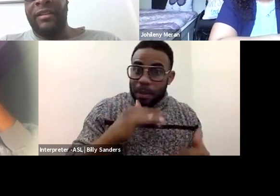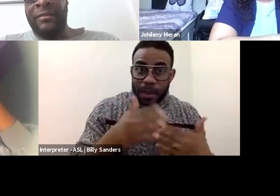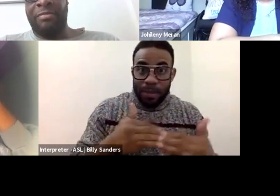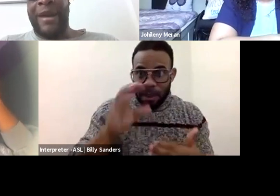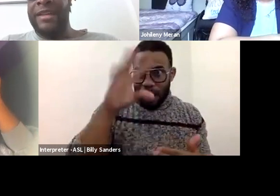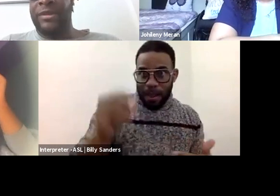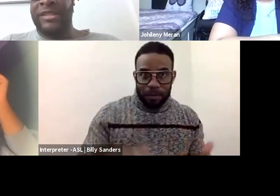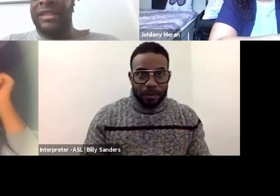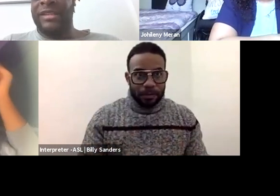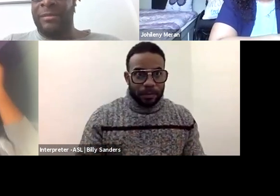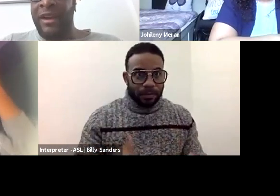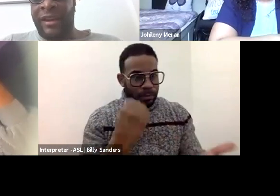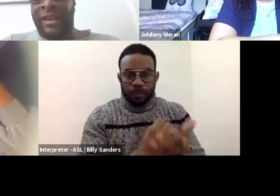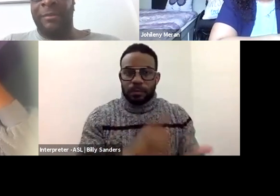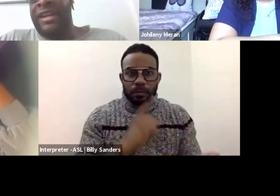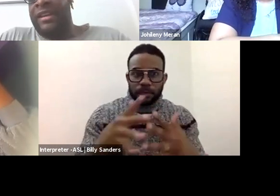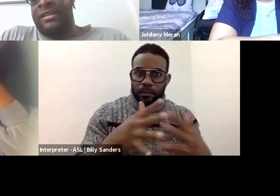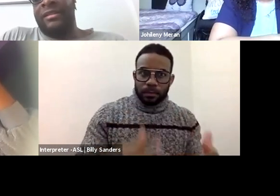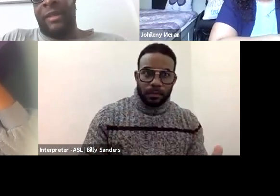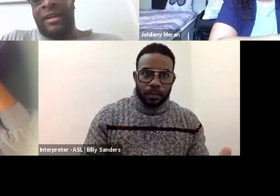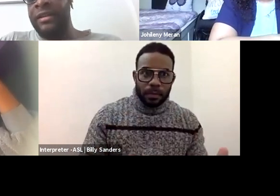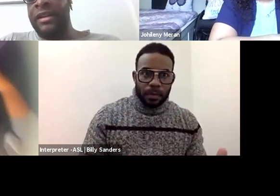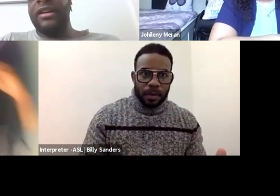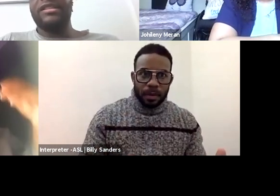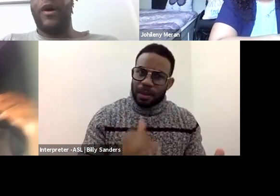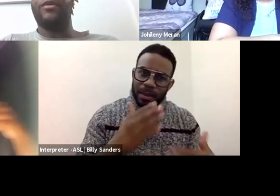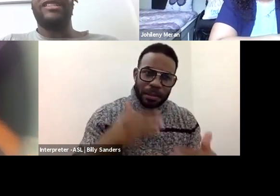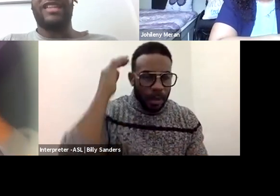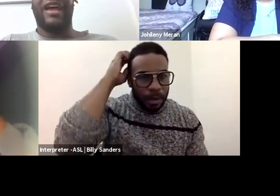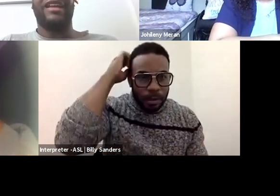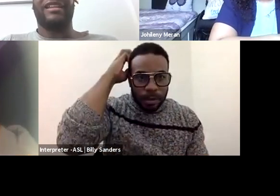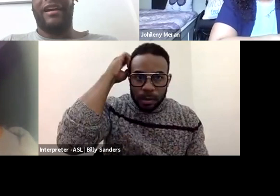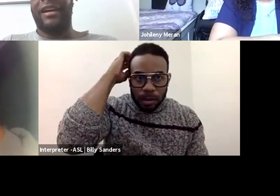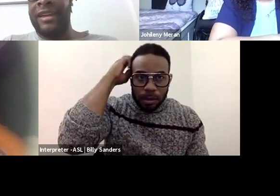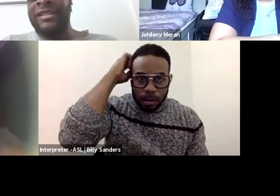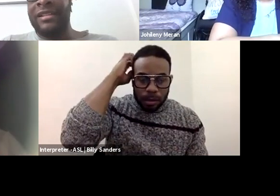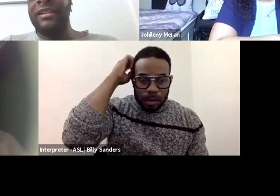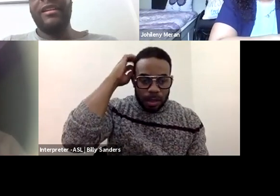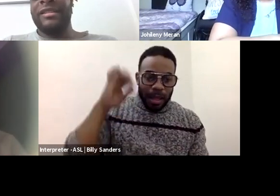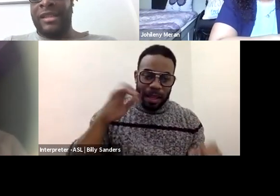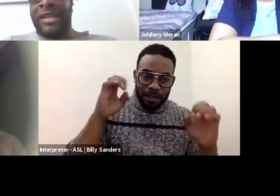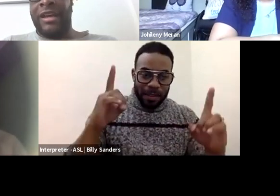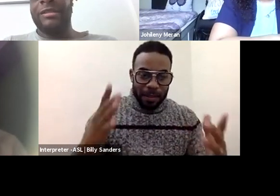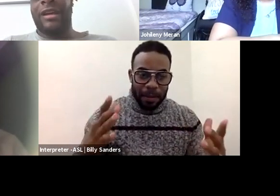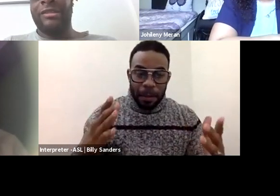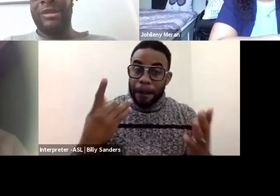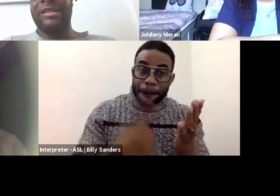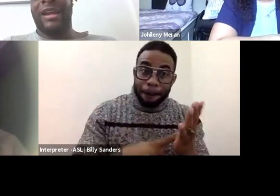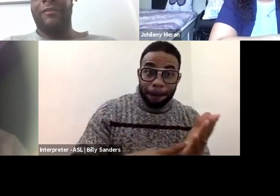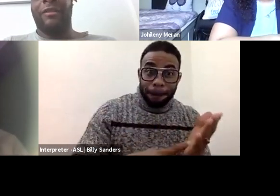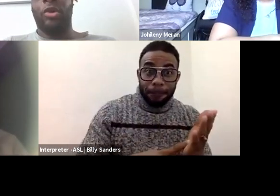My passport is American, but it did not matter. I would add occasionally sometimes countries